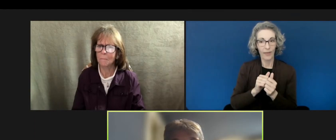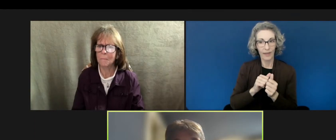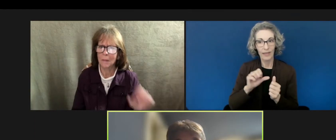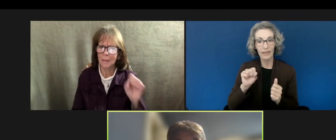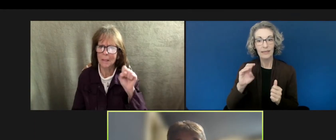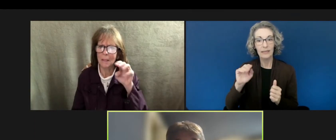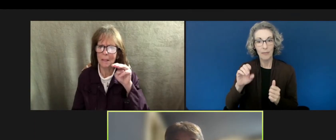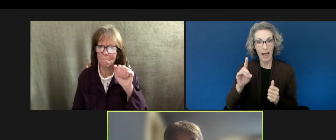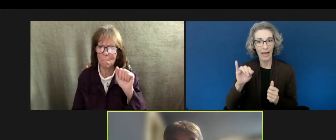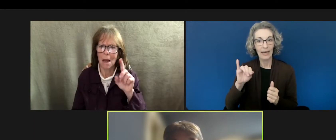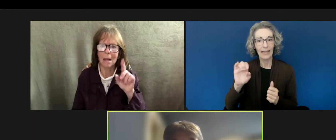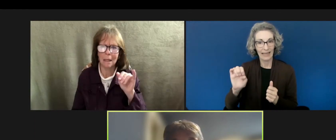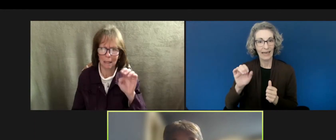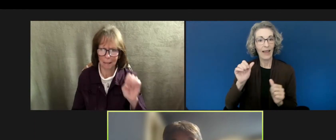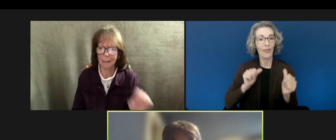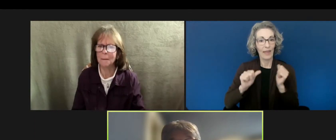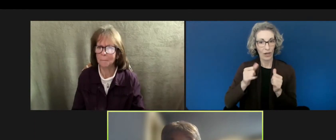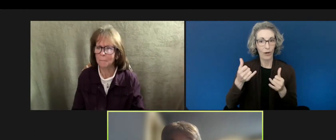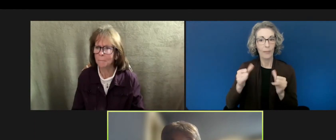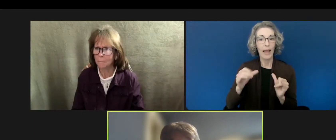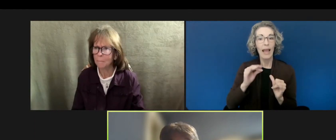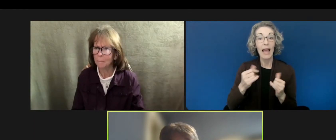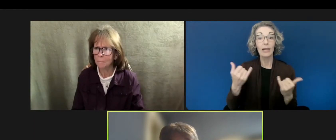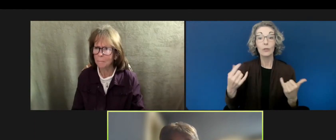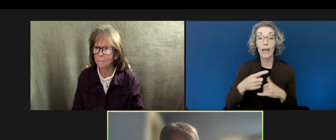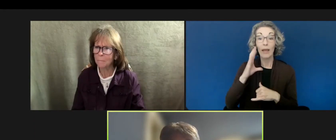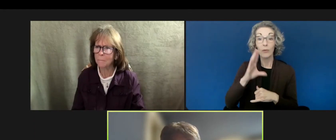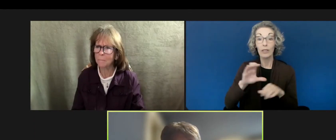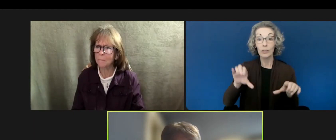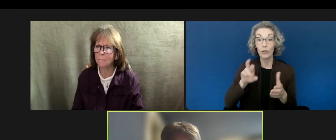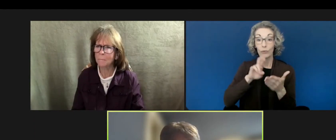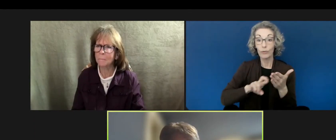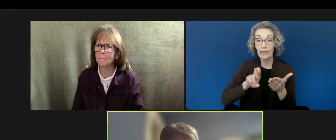And today we're gonna do a research-based theater session around disclosure.